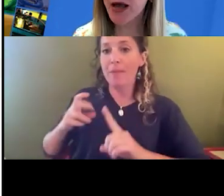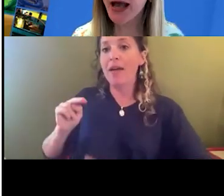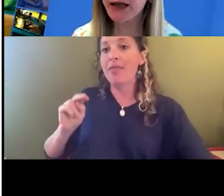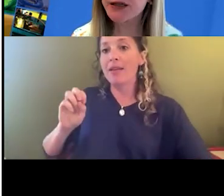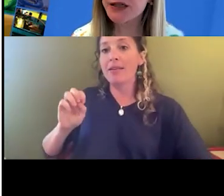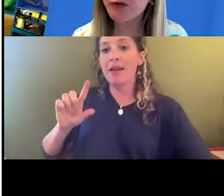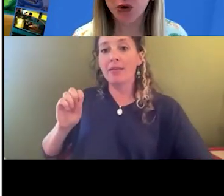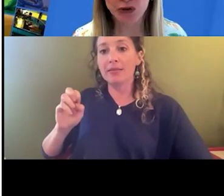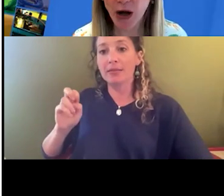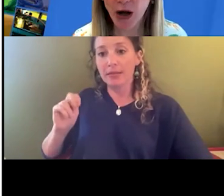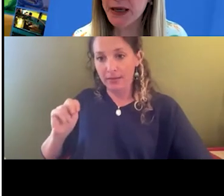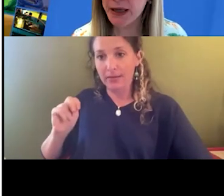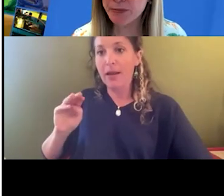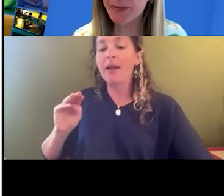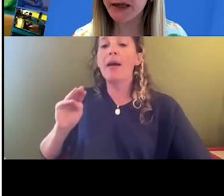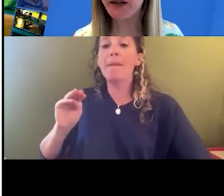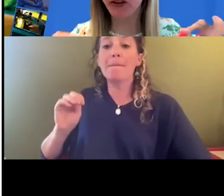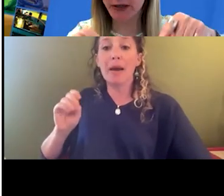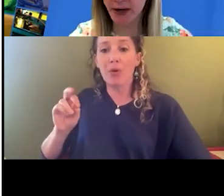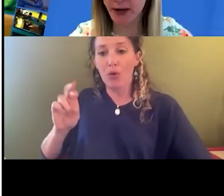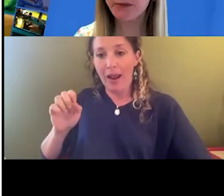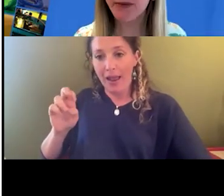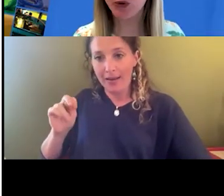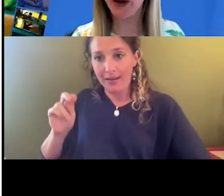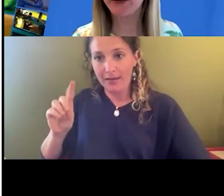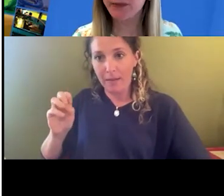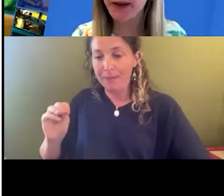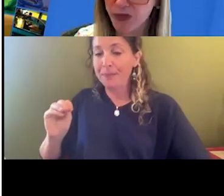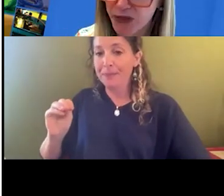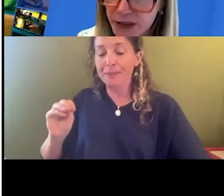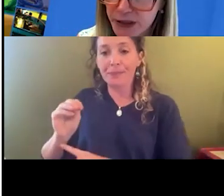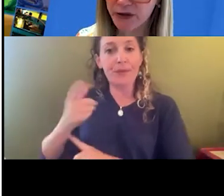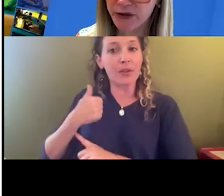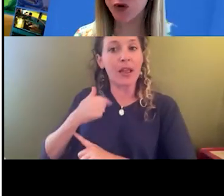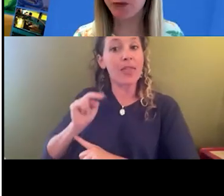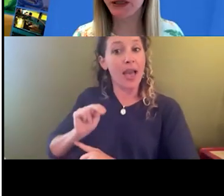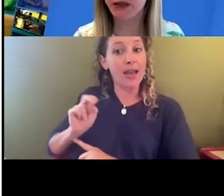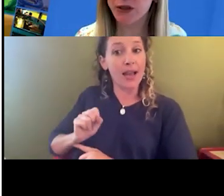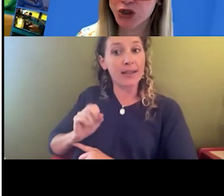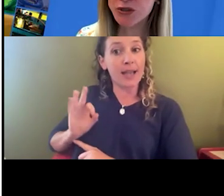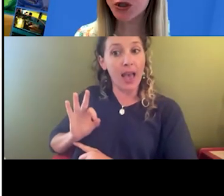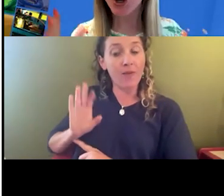NSF will not be implementing the Nelson memorandum in this set of terms and conditions,